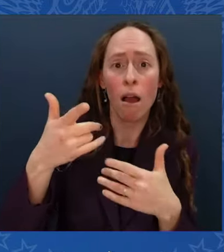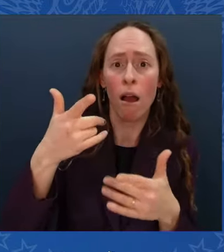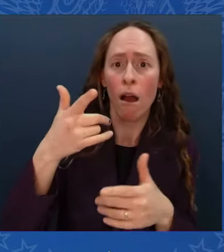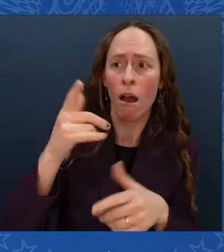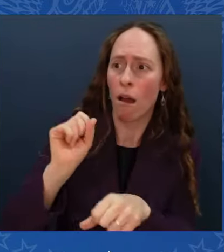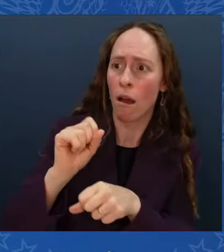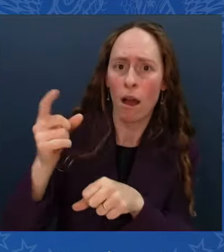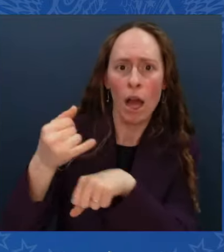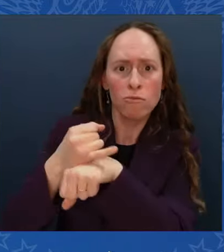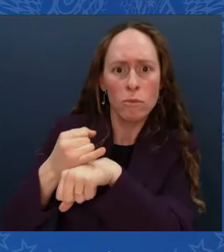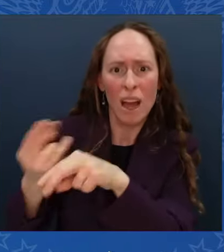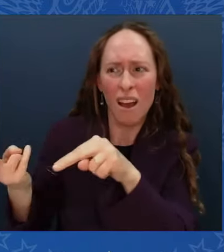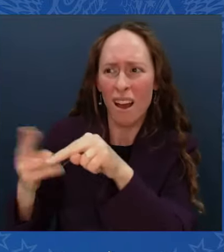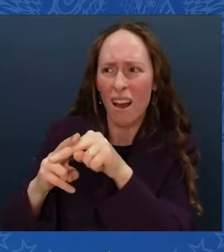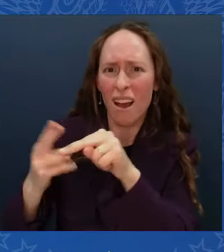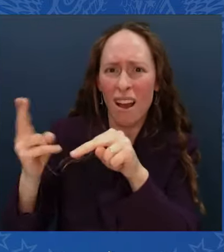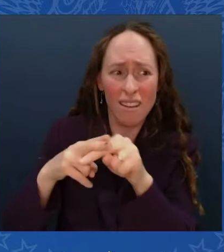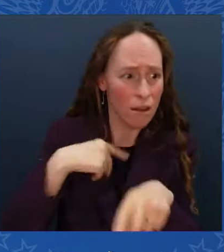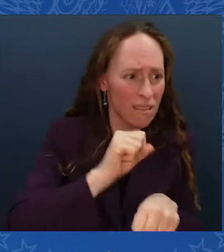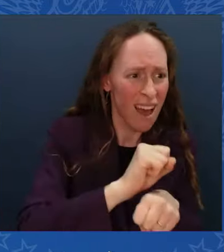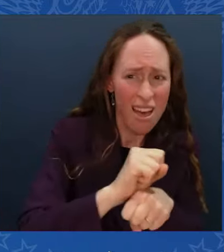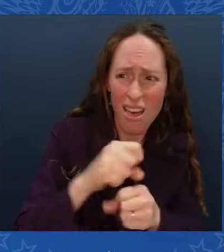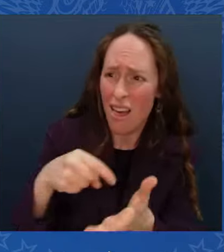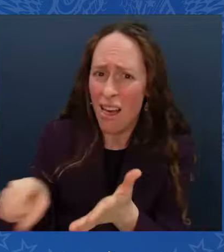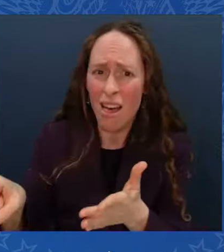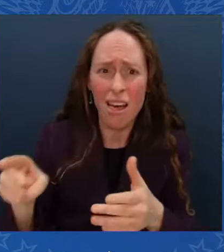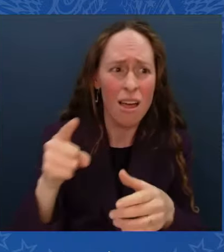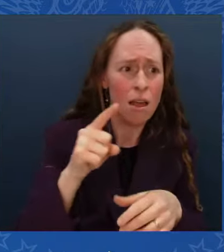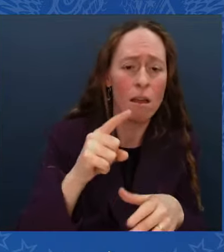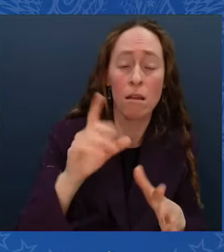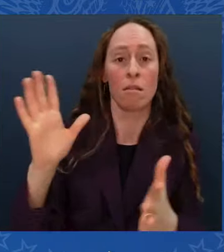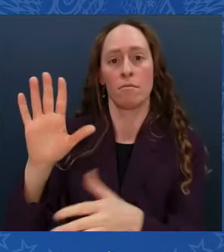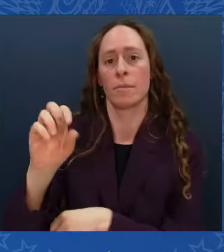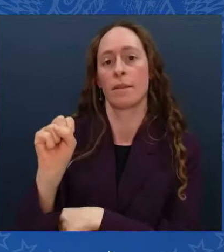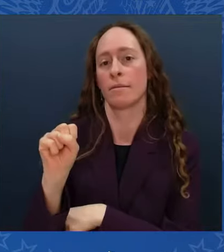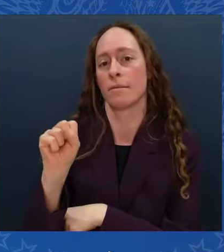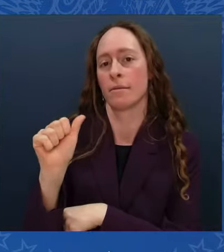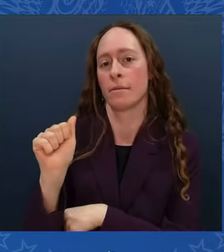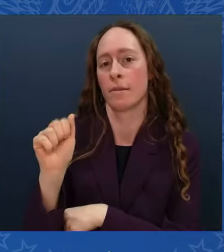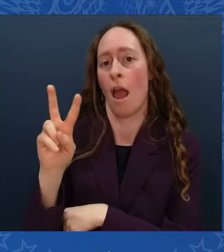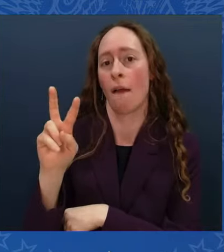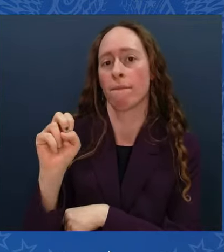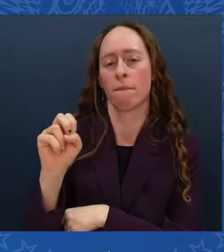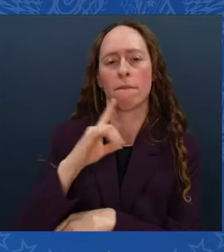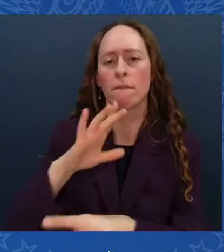Under my SAVE Plan, we're cutting in half to 5 percent the undergraduate borrowers --